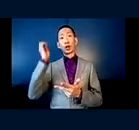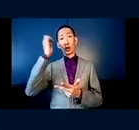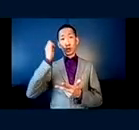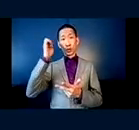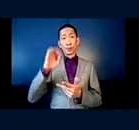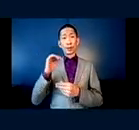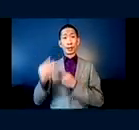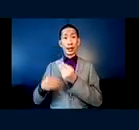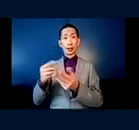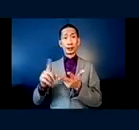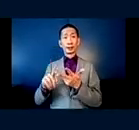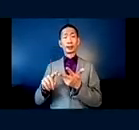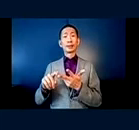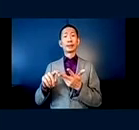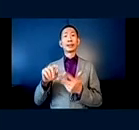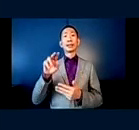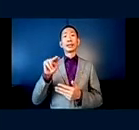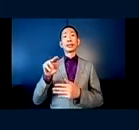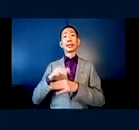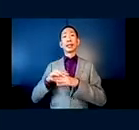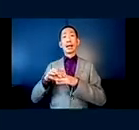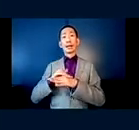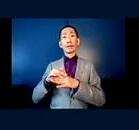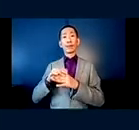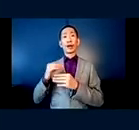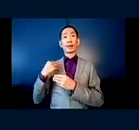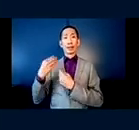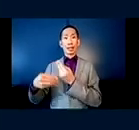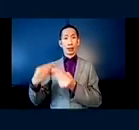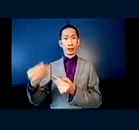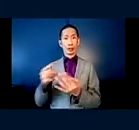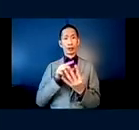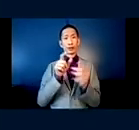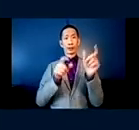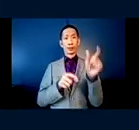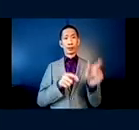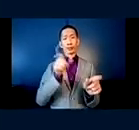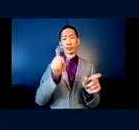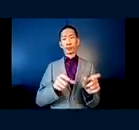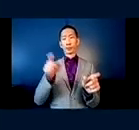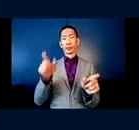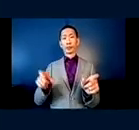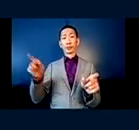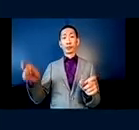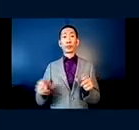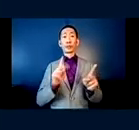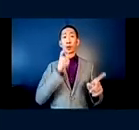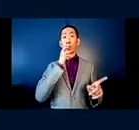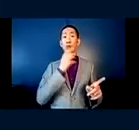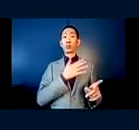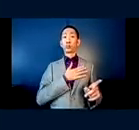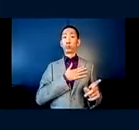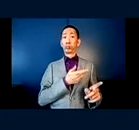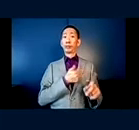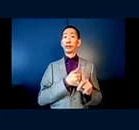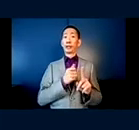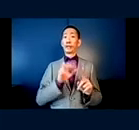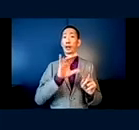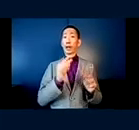SKIN COLOR. NEXT IS EUROPEAN, LAST IS PERCENTAGE NATIVE AMERICAN AN ANCESTRY. WHO SAID THEY WERE AFRICAN